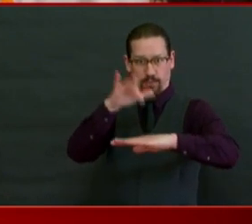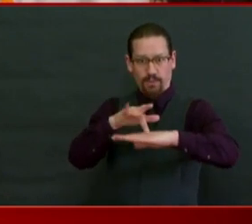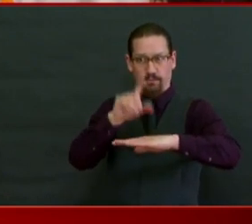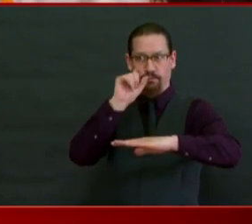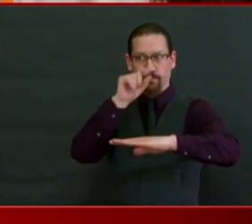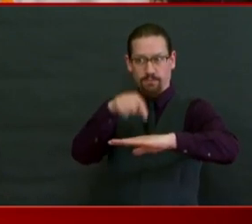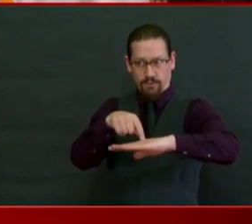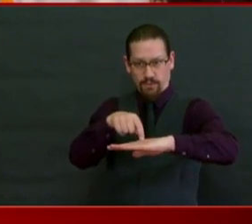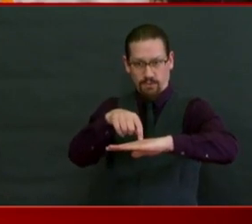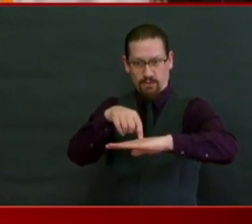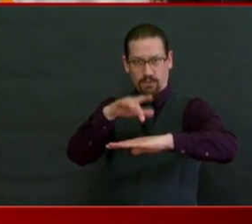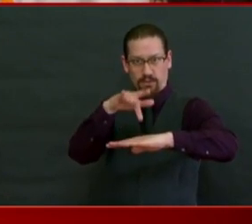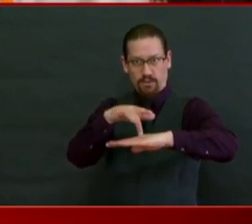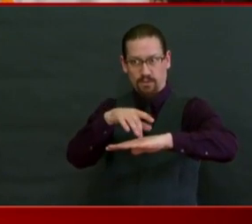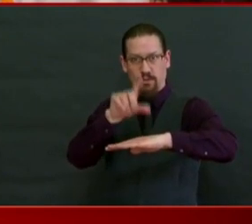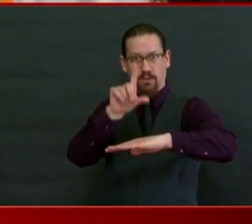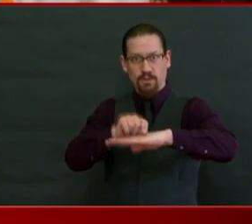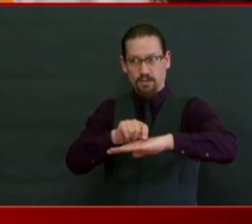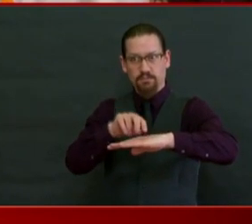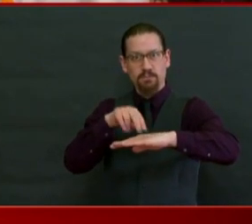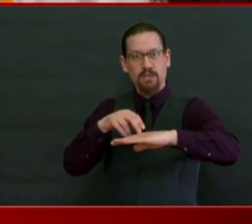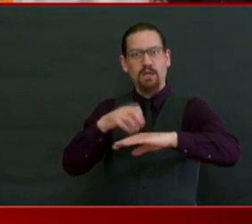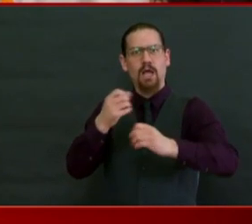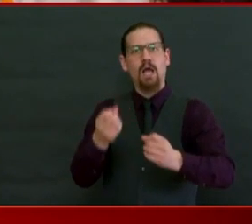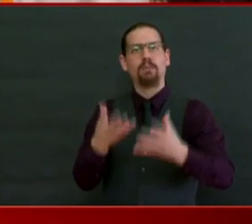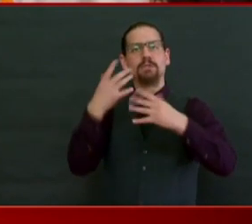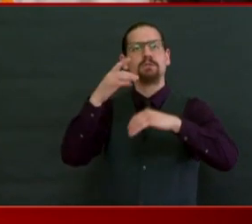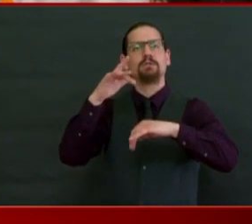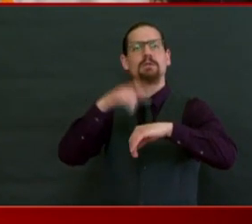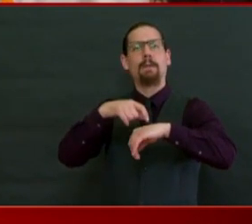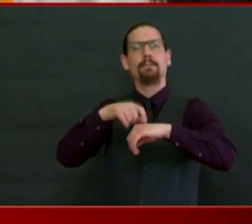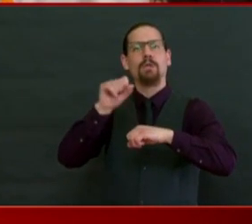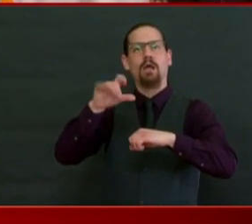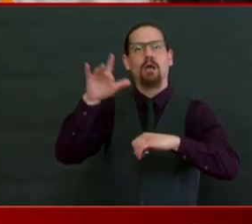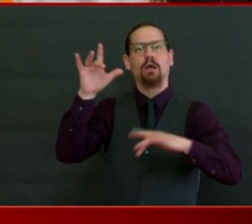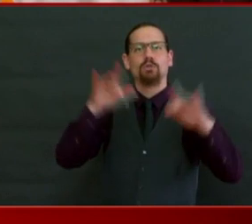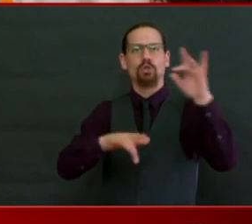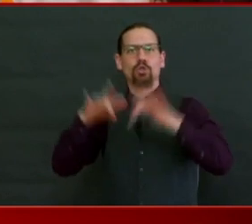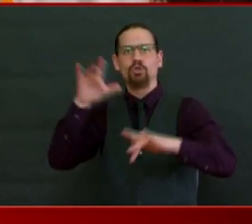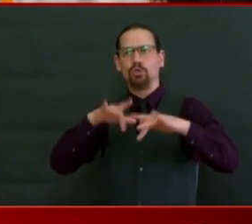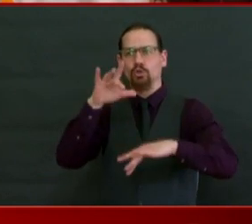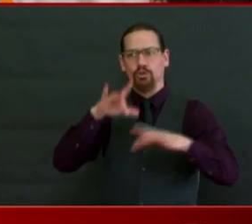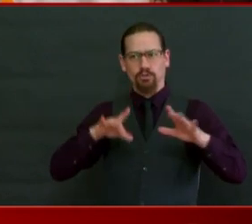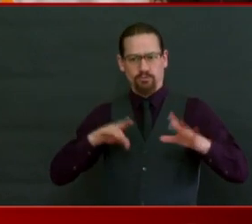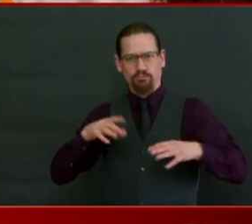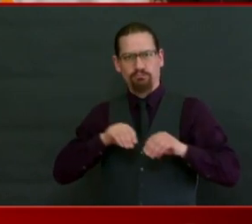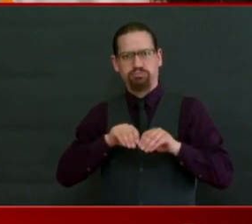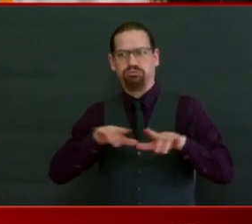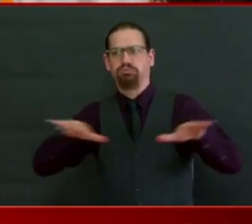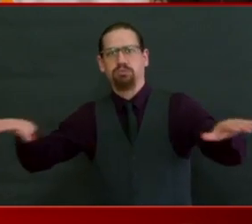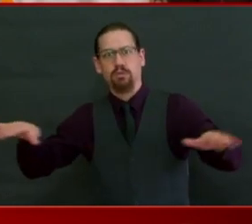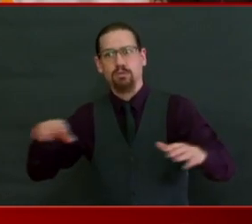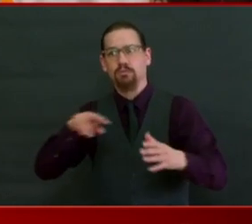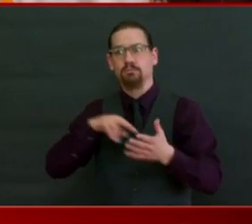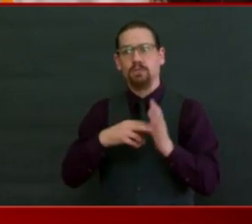IF A SURFACE AS ACTIVE DROPLETS ON IT, AND THEN DIFFERENT THINGS TOUCH IT, THE DOES THE VIRUS